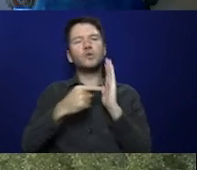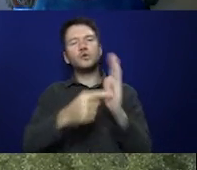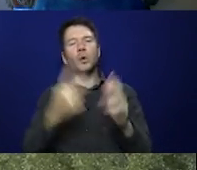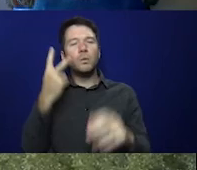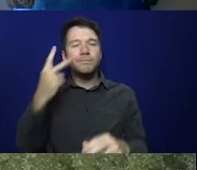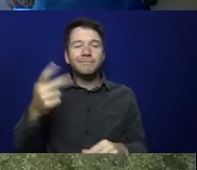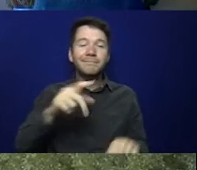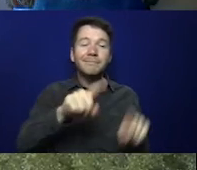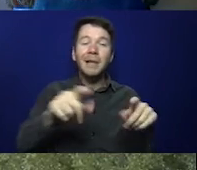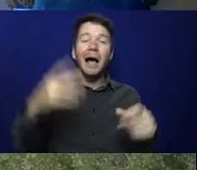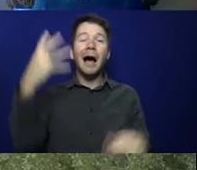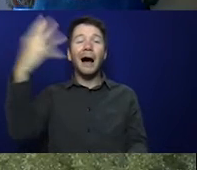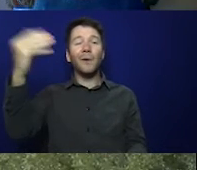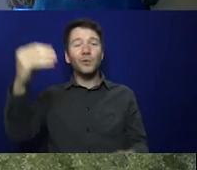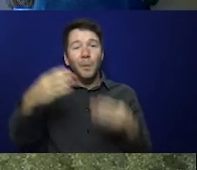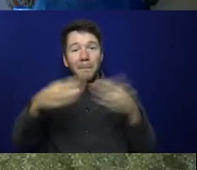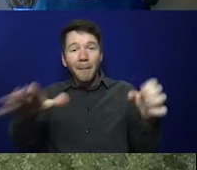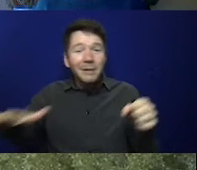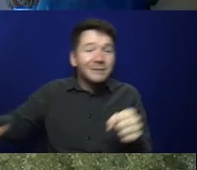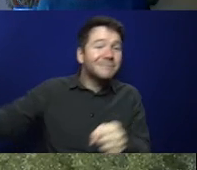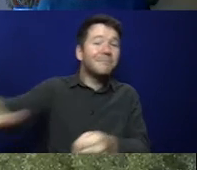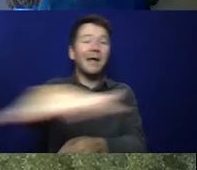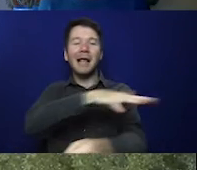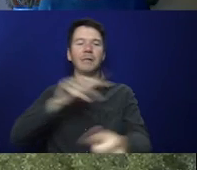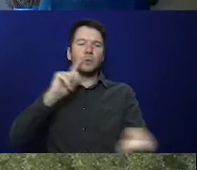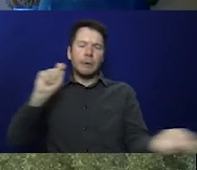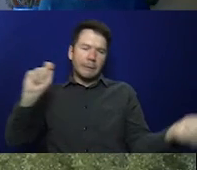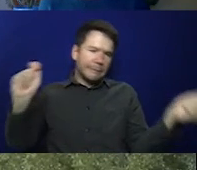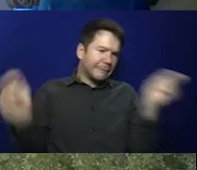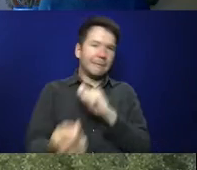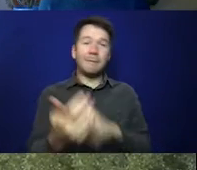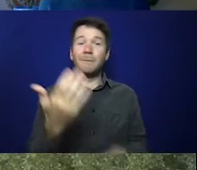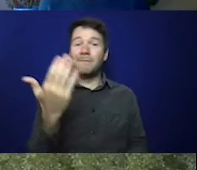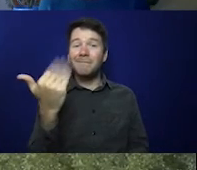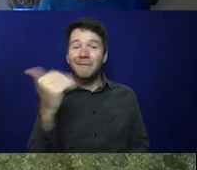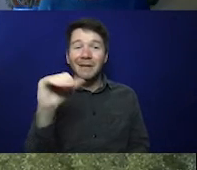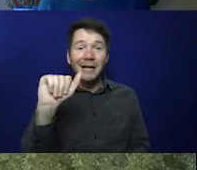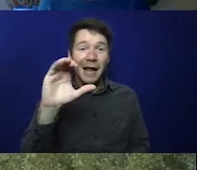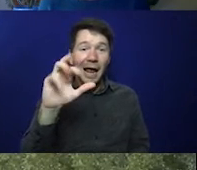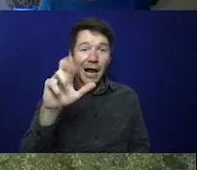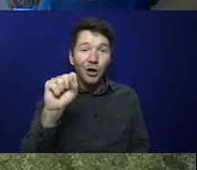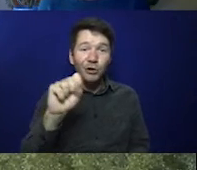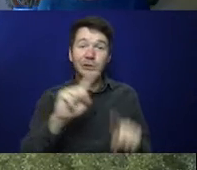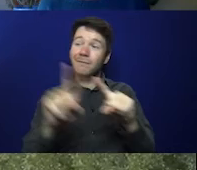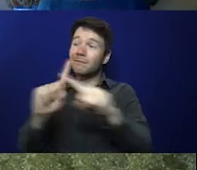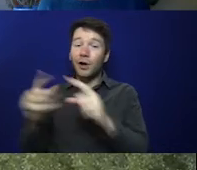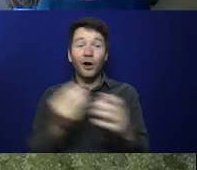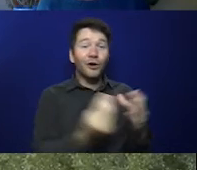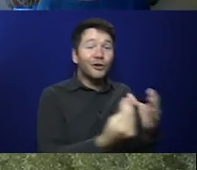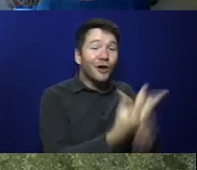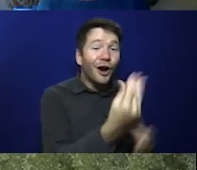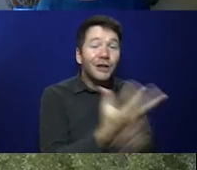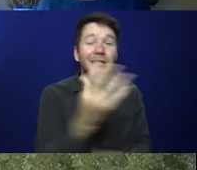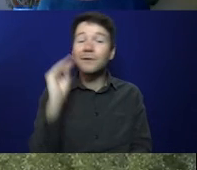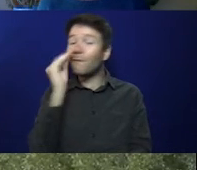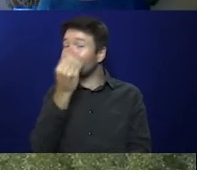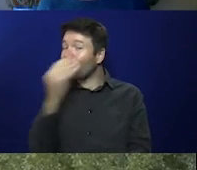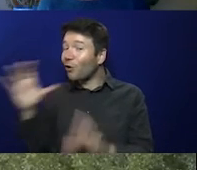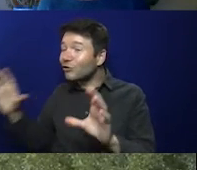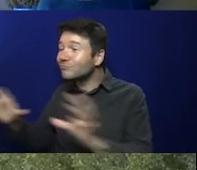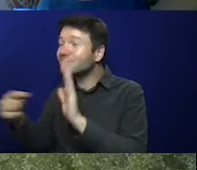outdoor public space would be transformed into 15 world-class acres of gardens, floral